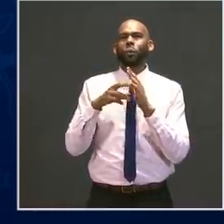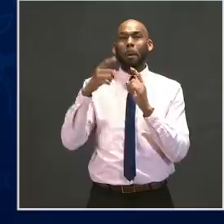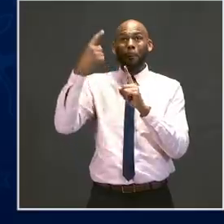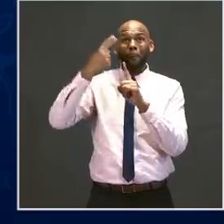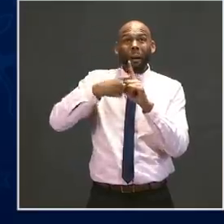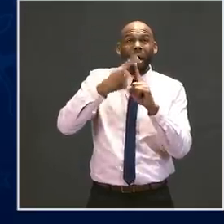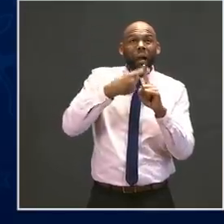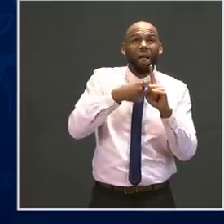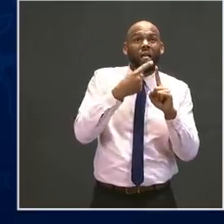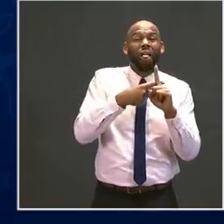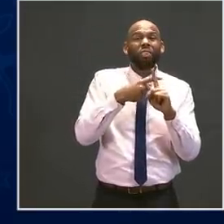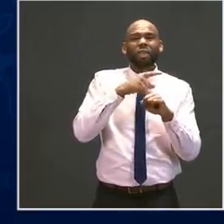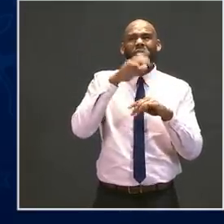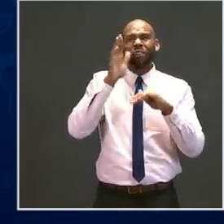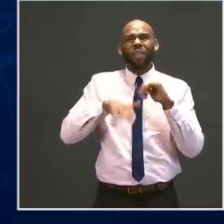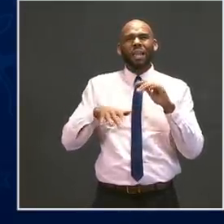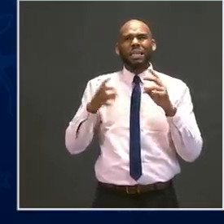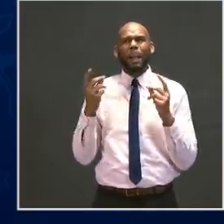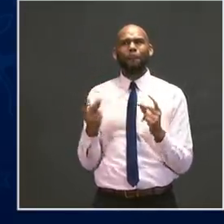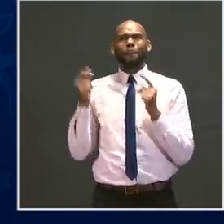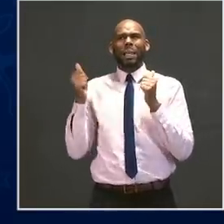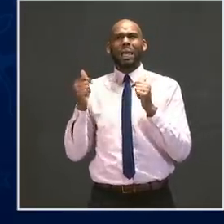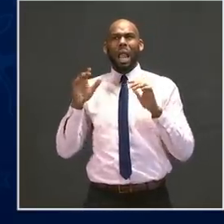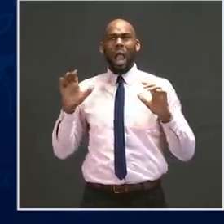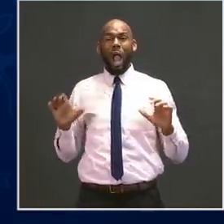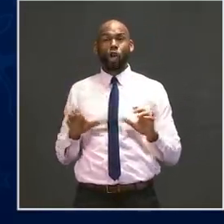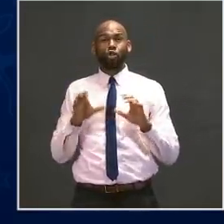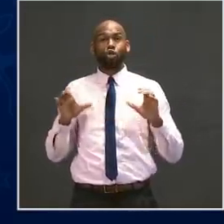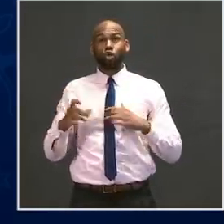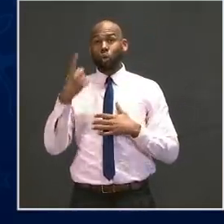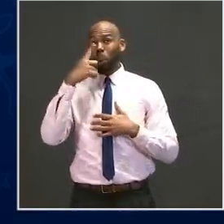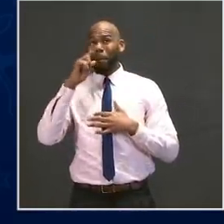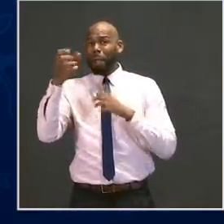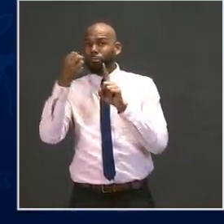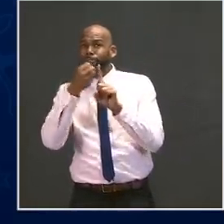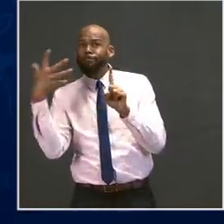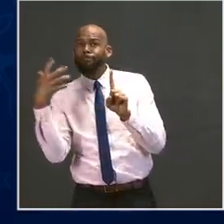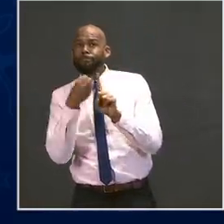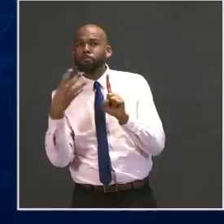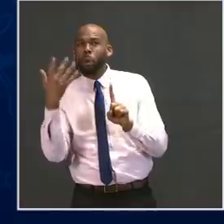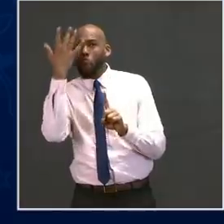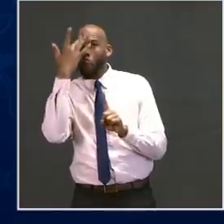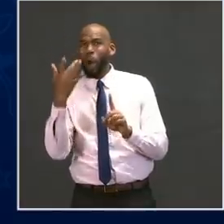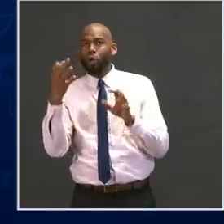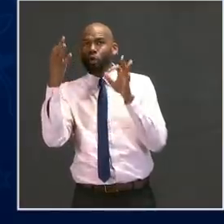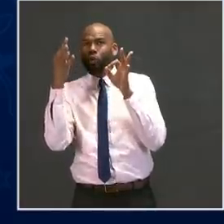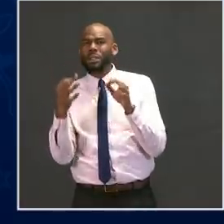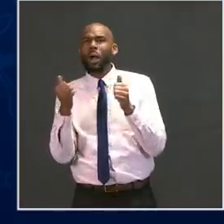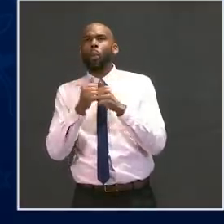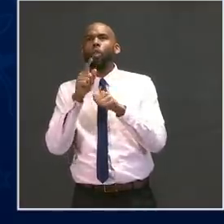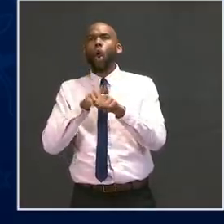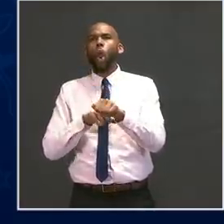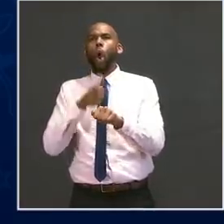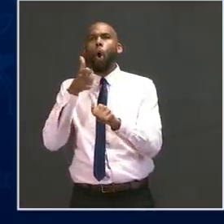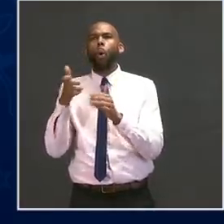taking more immediate action? Can you explain the thinking there and why you decided to go with this longer path? Ms. Psaki: Well, I said he's going to sign